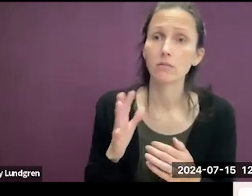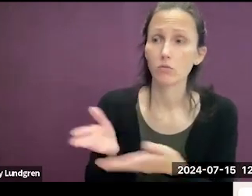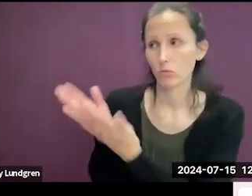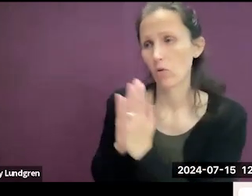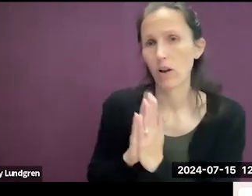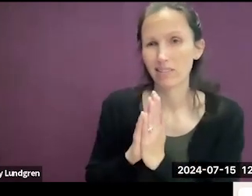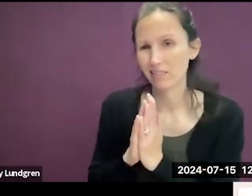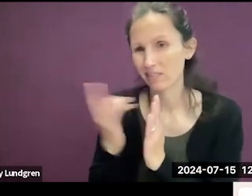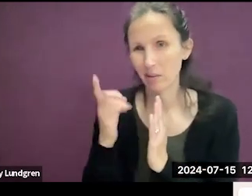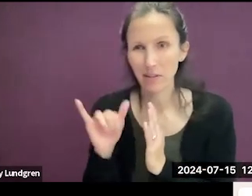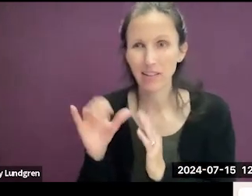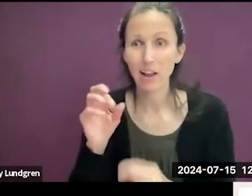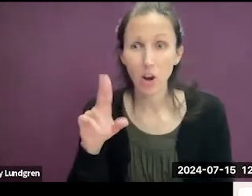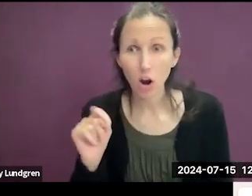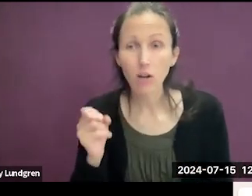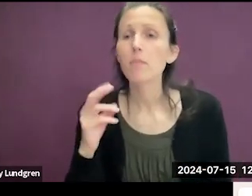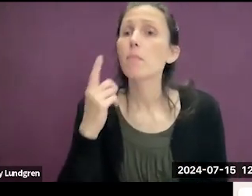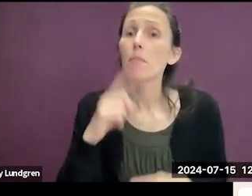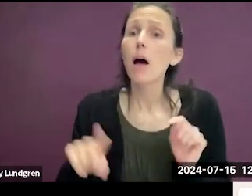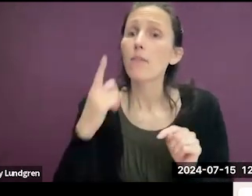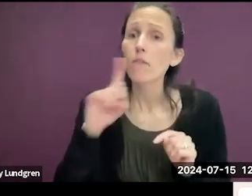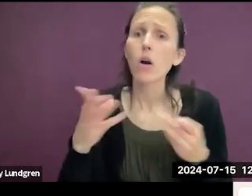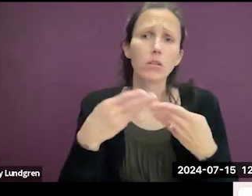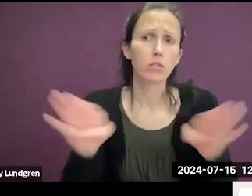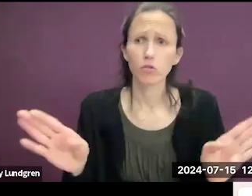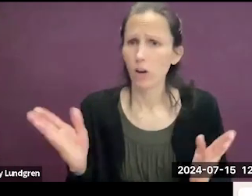But just for a general inclusive presentation, we always love subtitles.